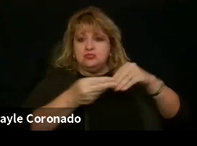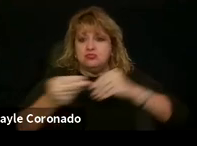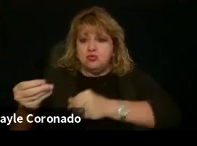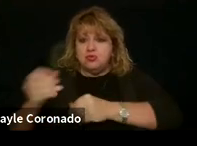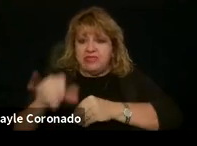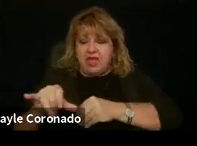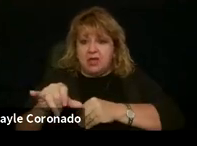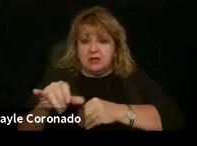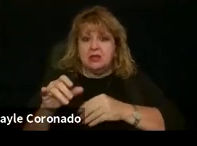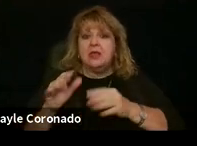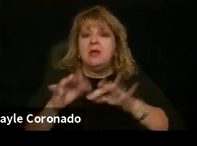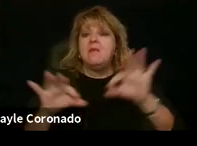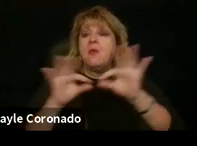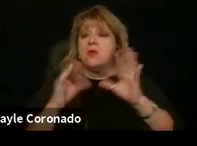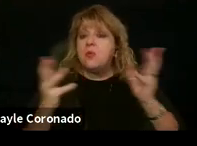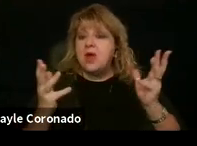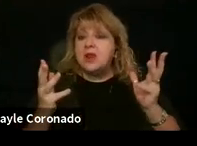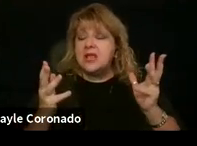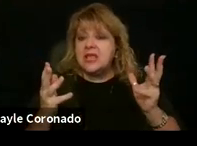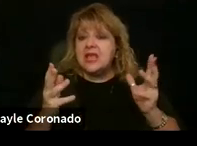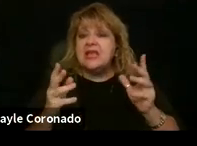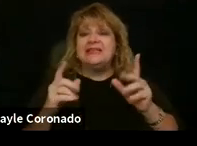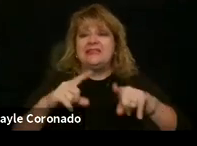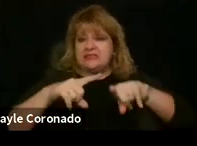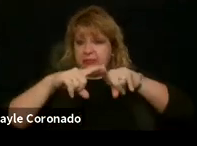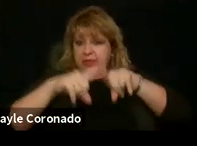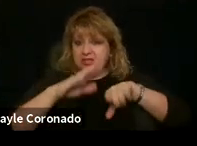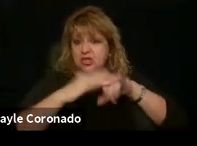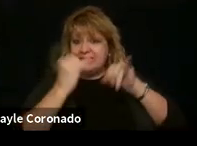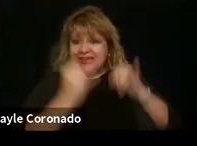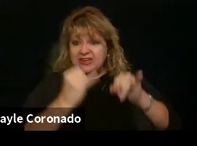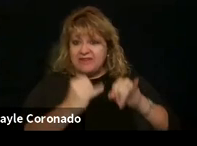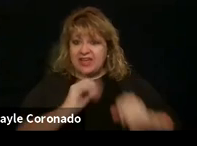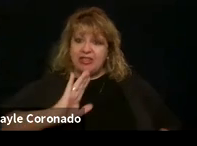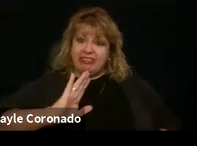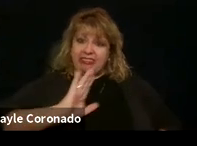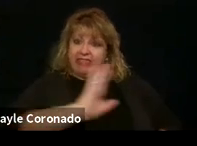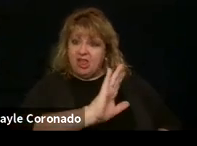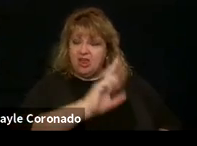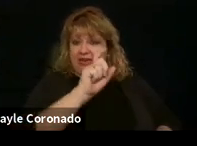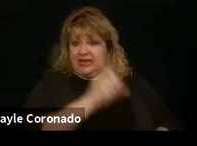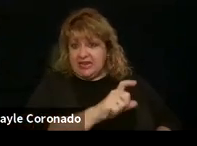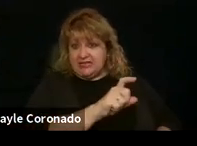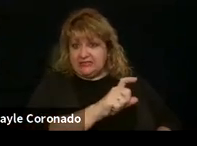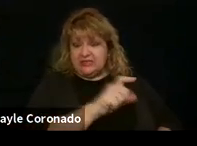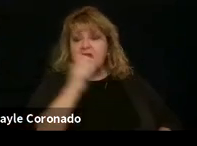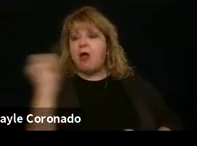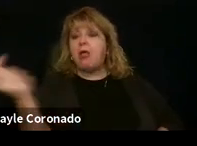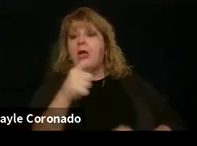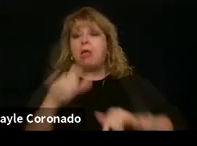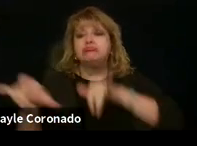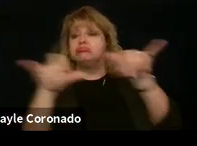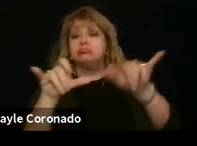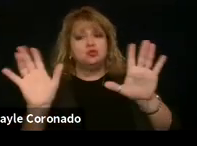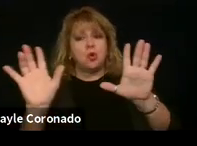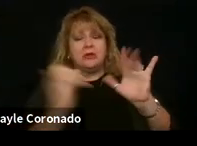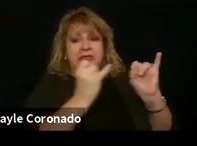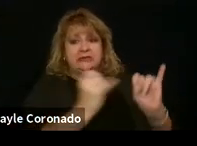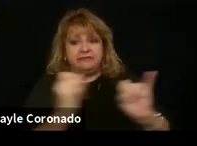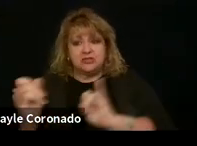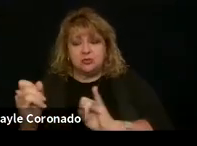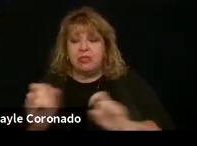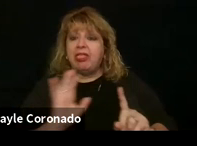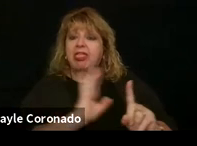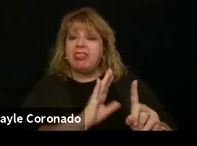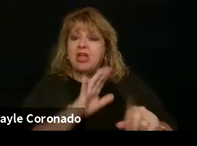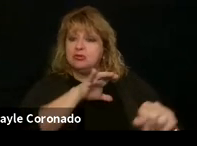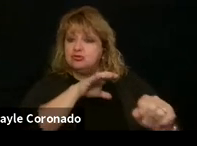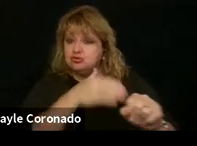Input most important here is it's supposed to be based on the individual child needs, taking into account their strengths preferences and interests.